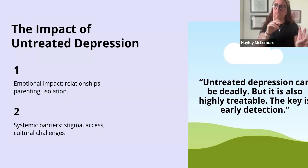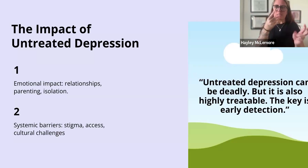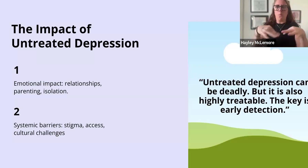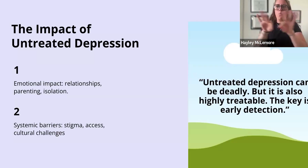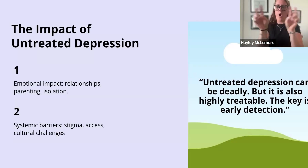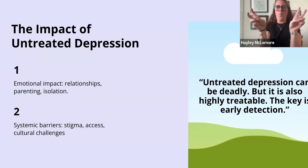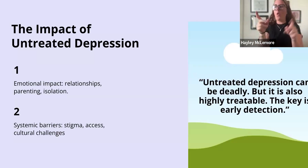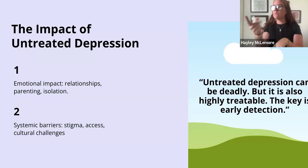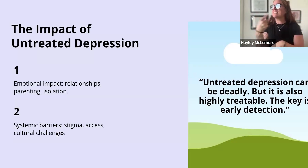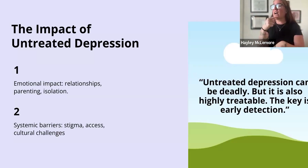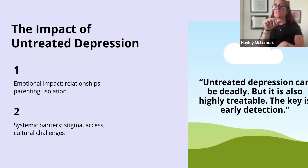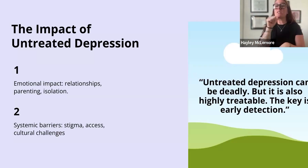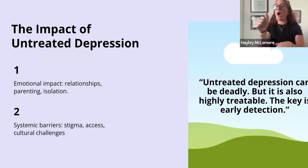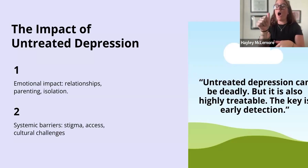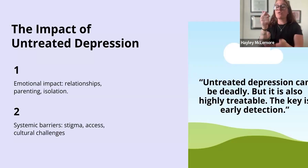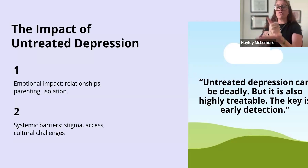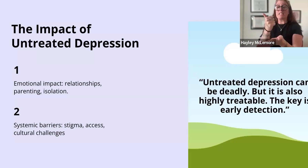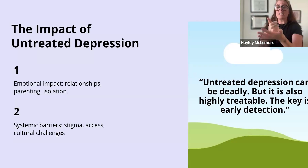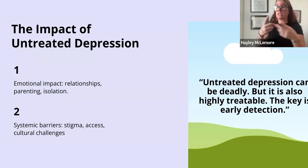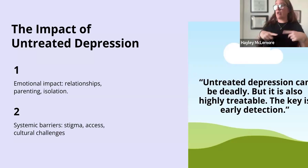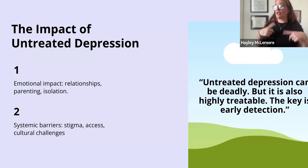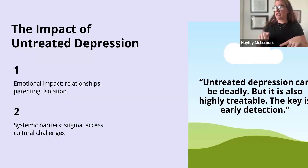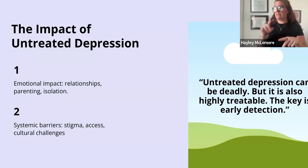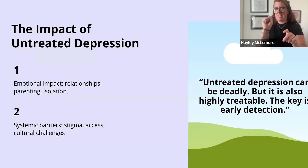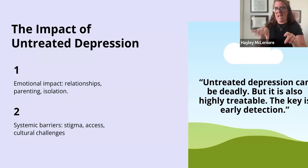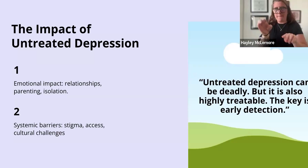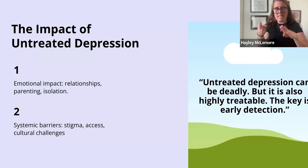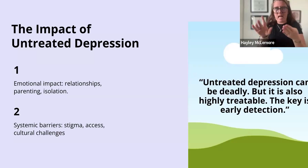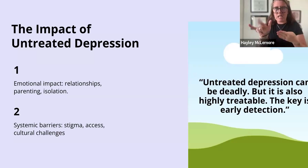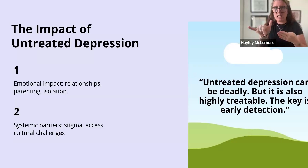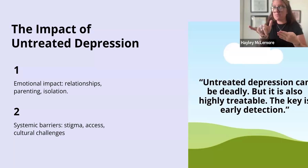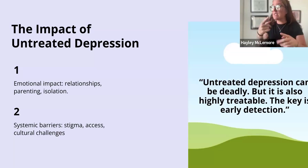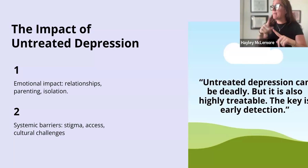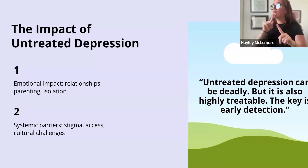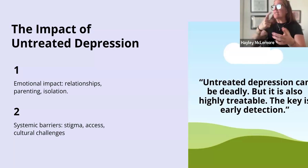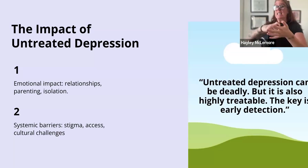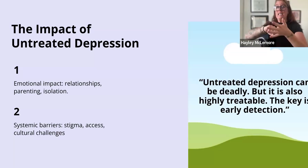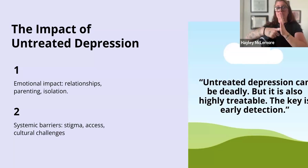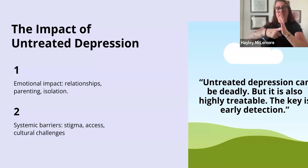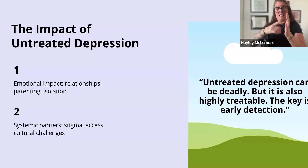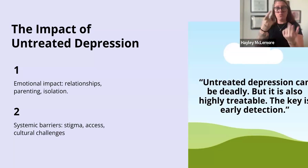So really, here's an important quote that I wanna share with you. "Untreated depression can be deadly,